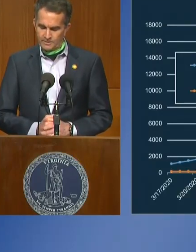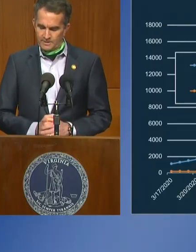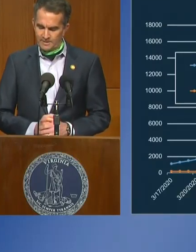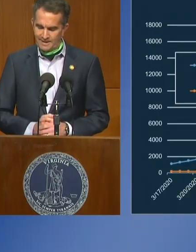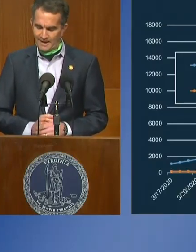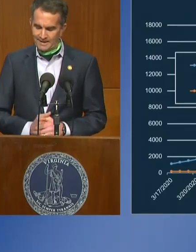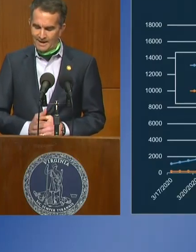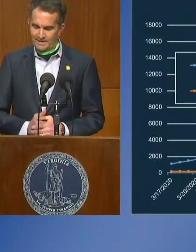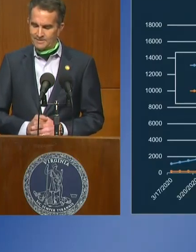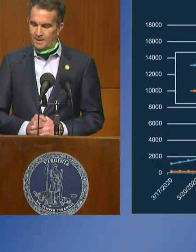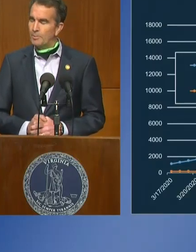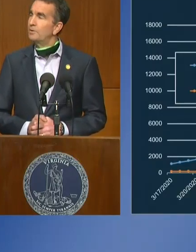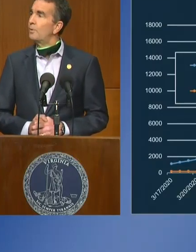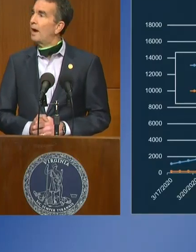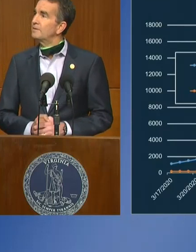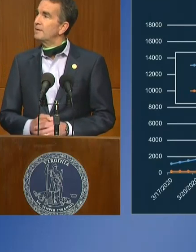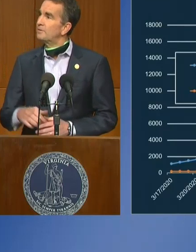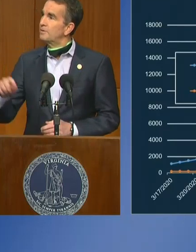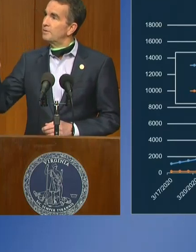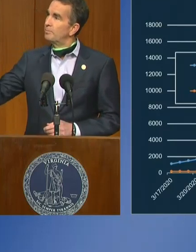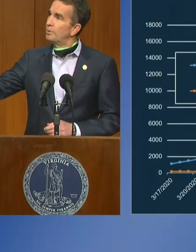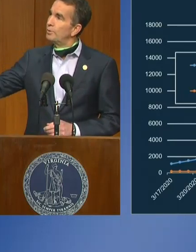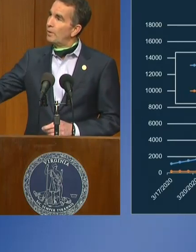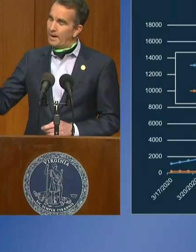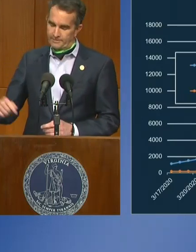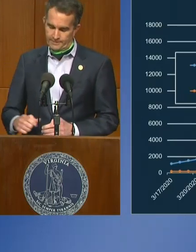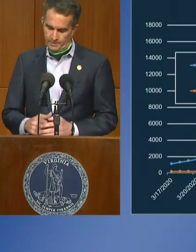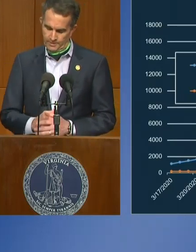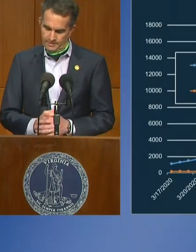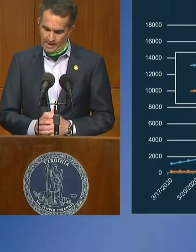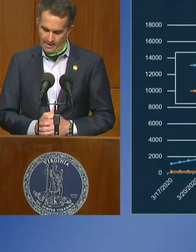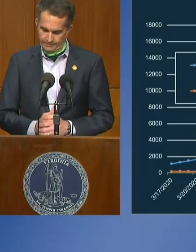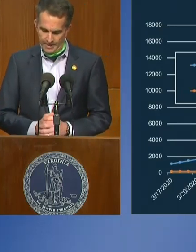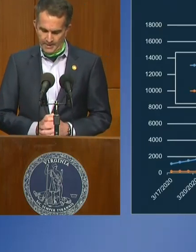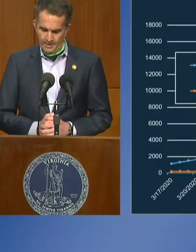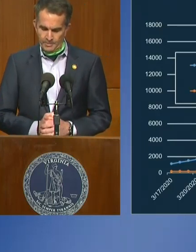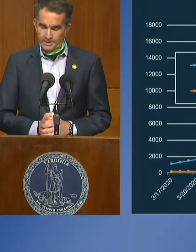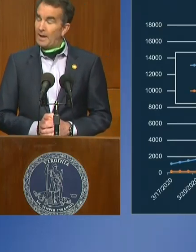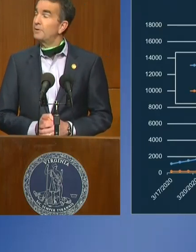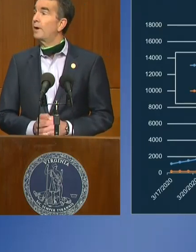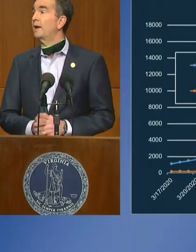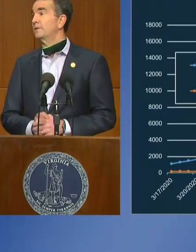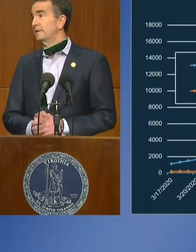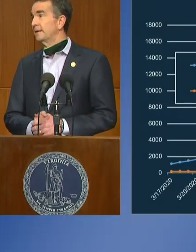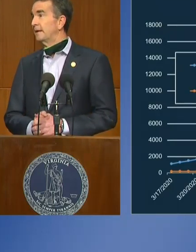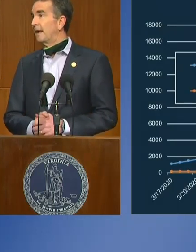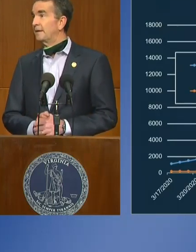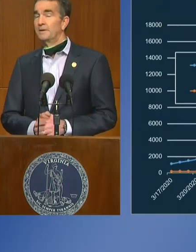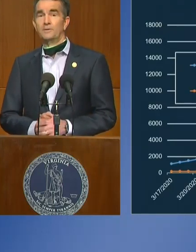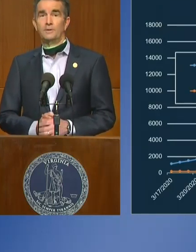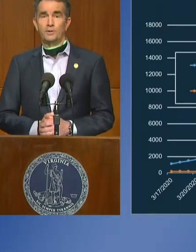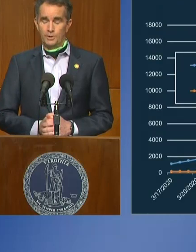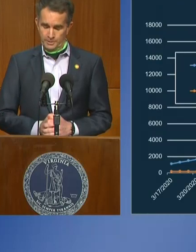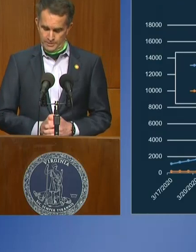DAILY CASES I AND ARE CUMULATIVE CASES AS YOU CAN SEE THE DAILY CASE NUMBER IS RISING